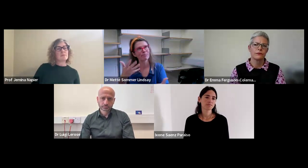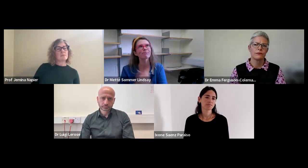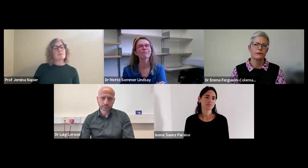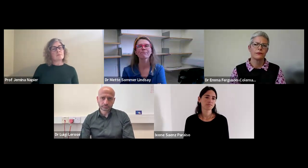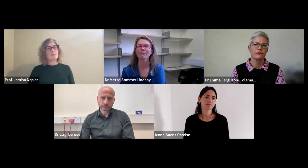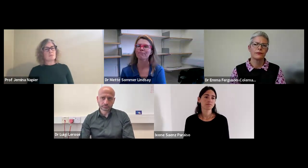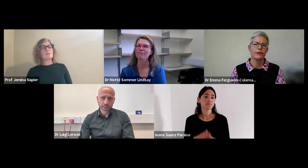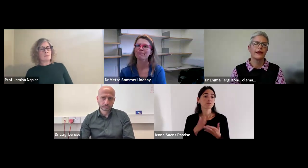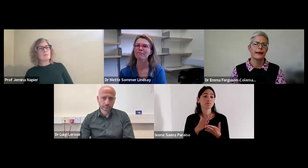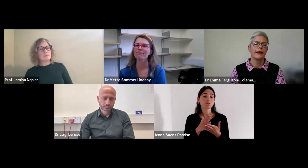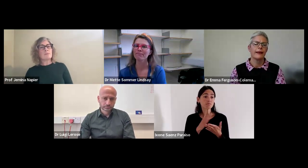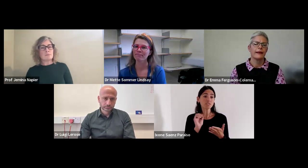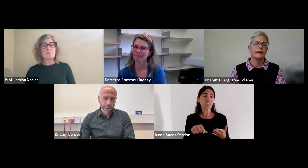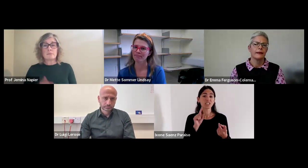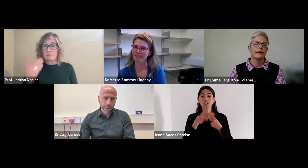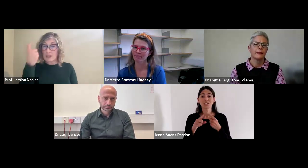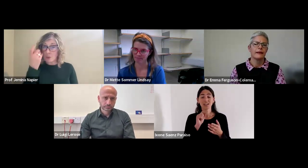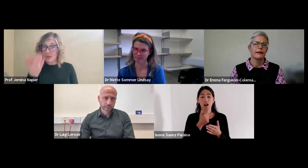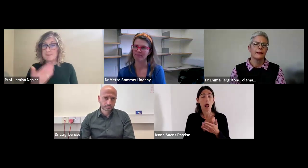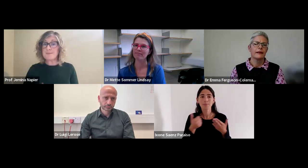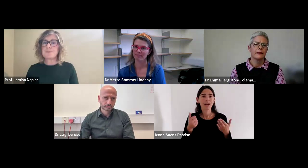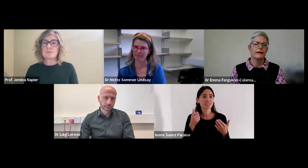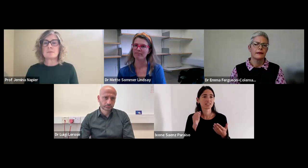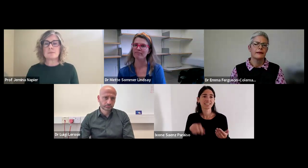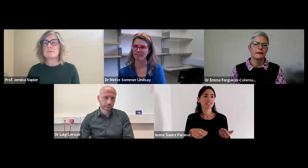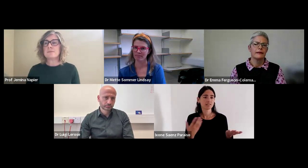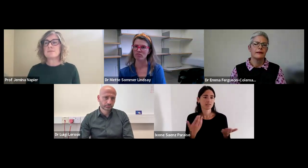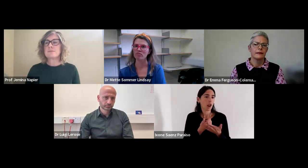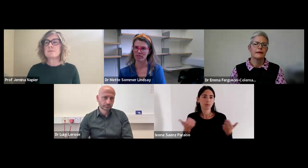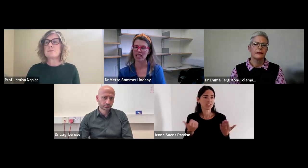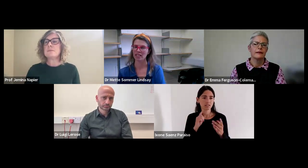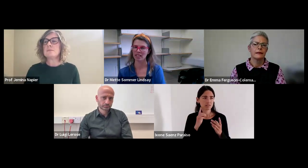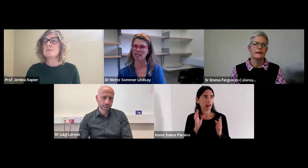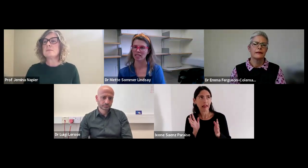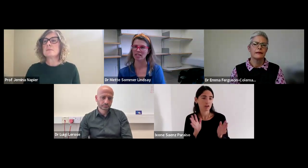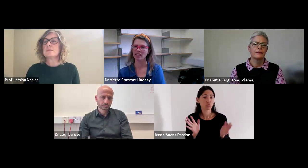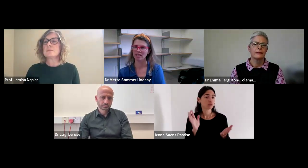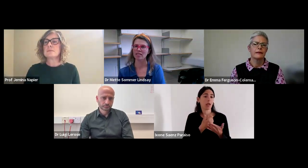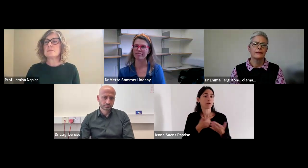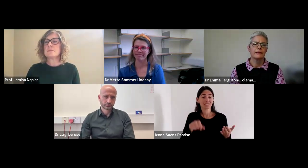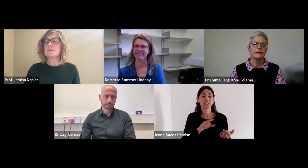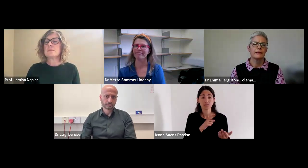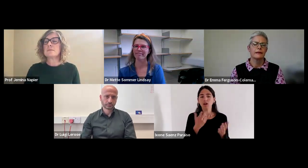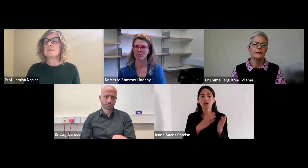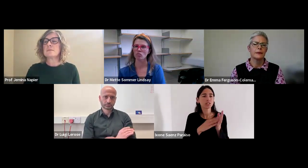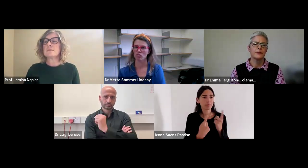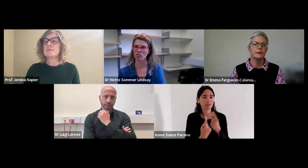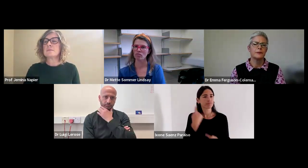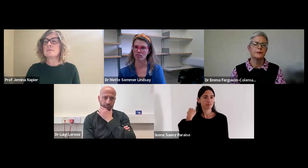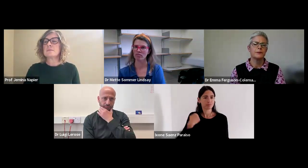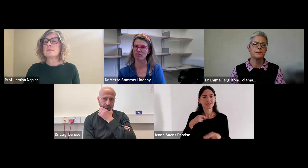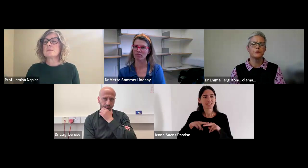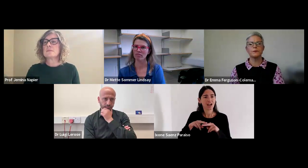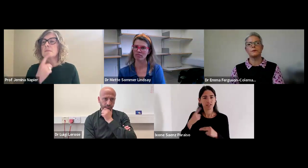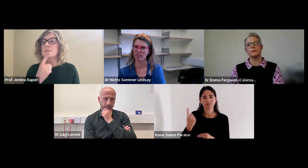we need more deaf people in those fields. Ixone: I agree absolutely. For example,